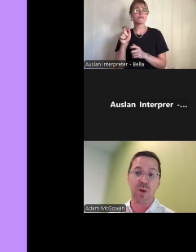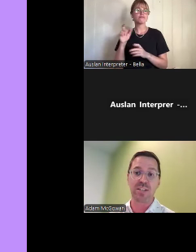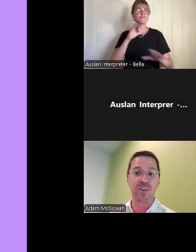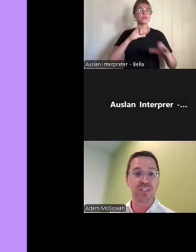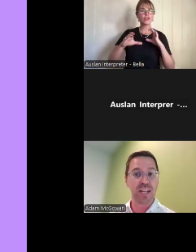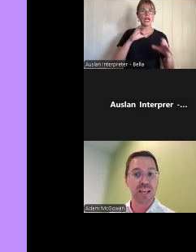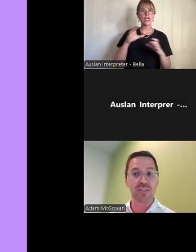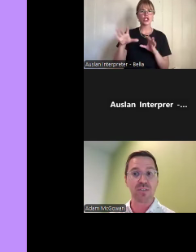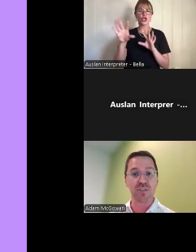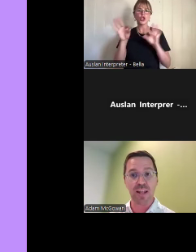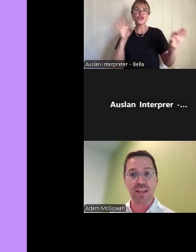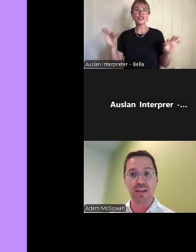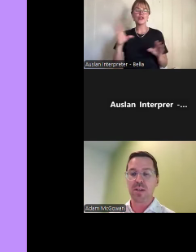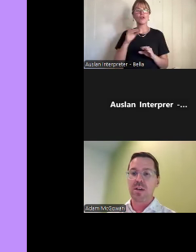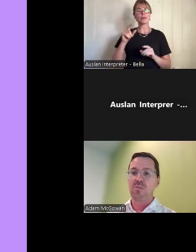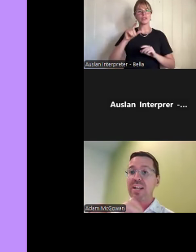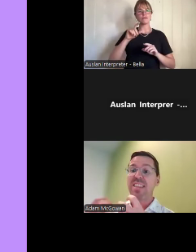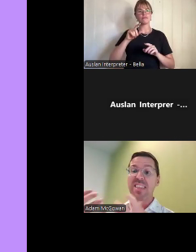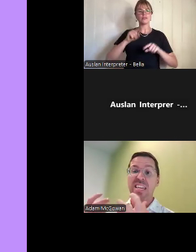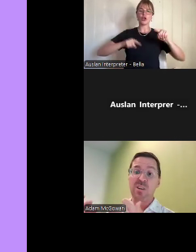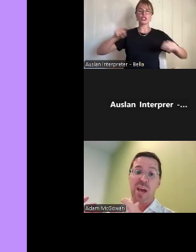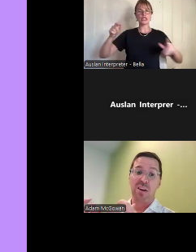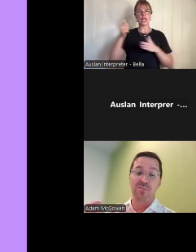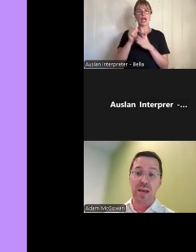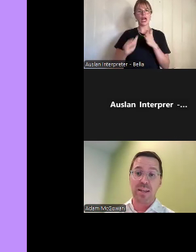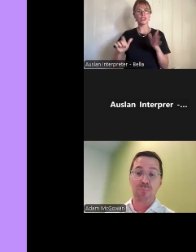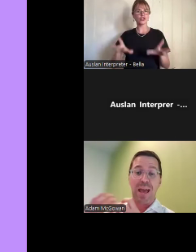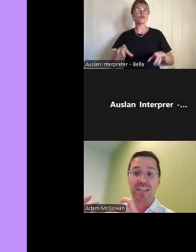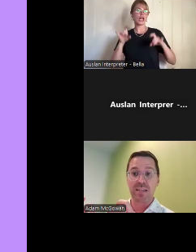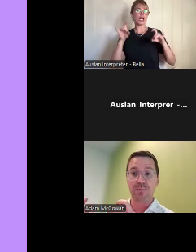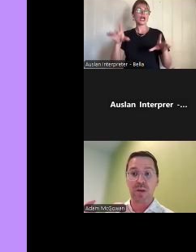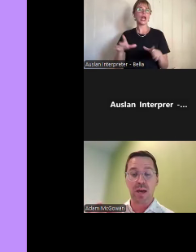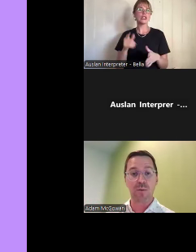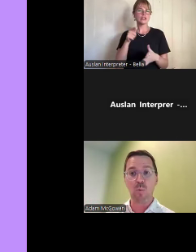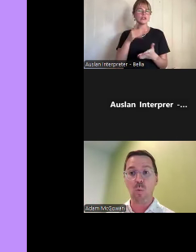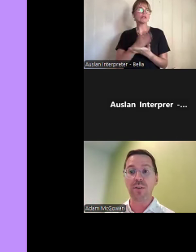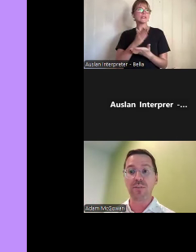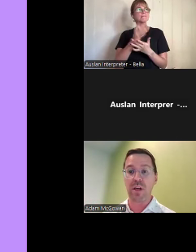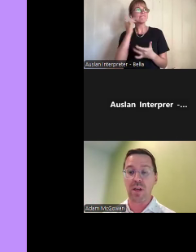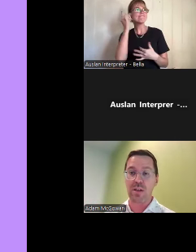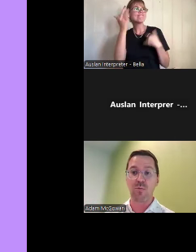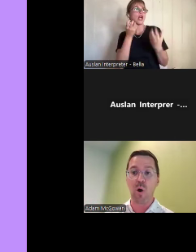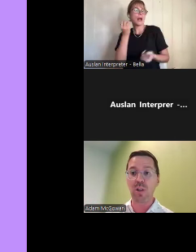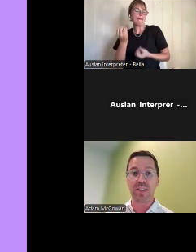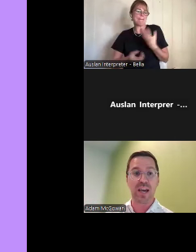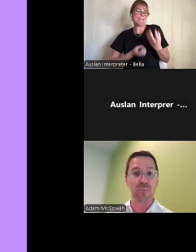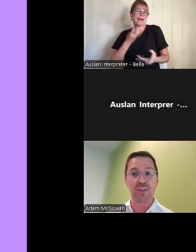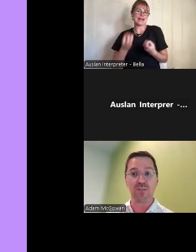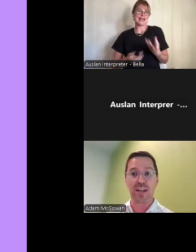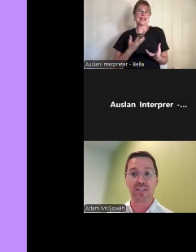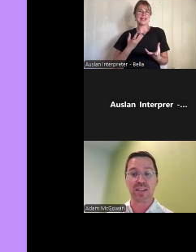by Diversity Arts Australia, really thinking about and unpacking what the role of a Company Director